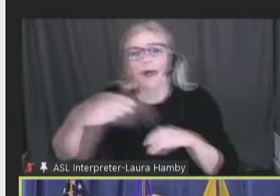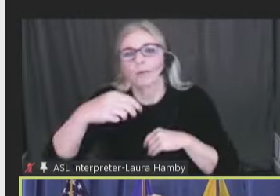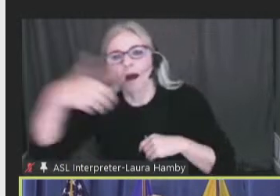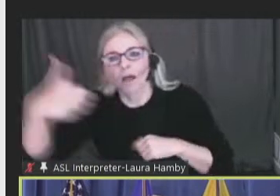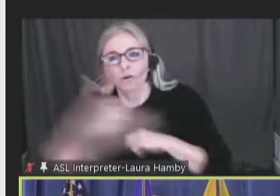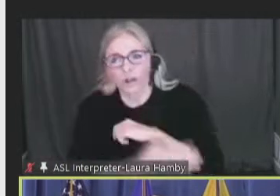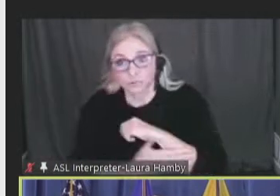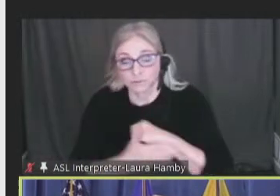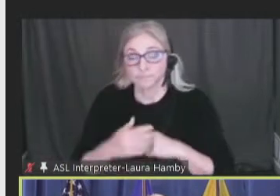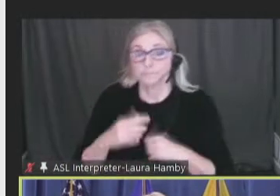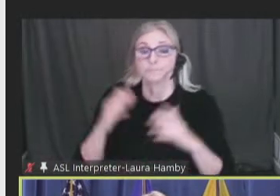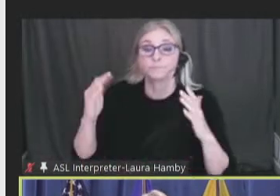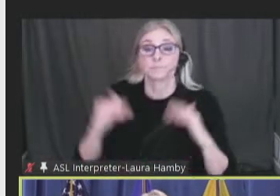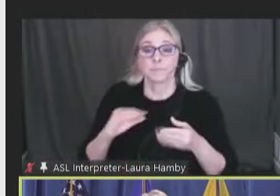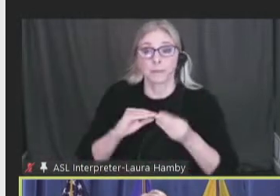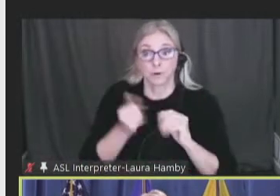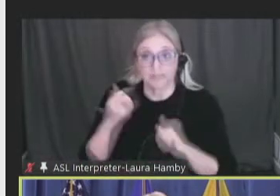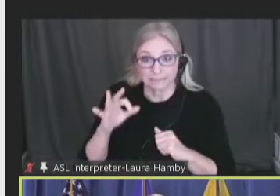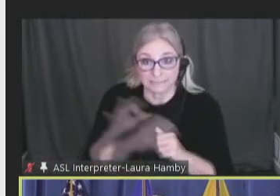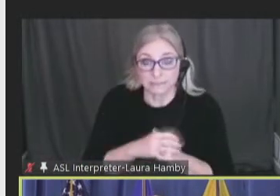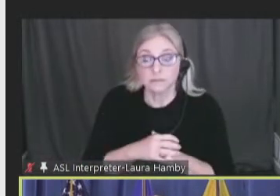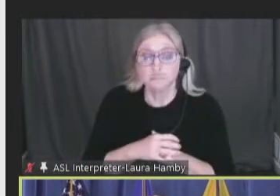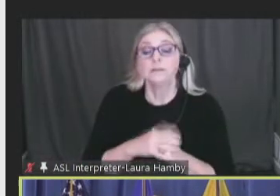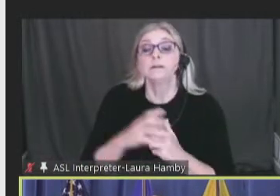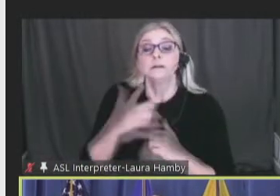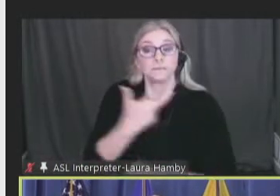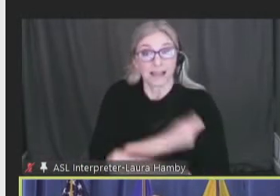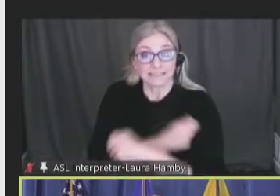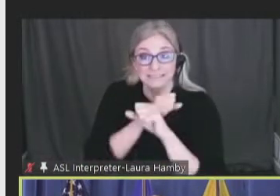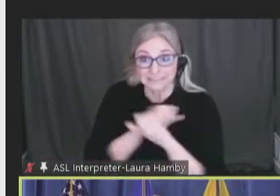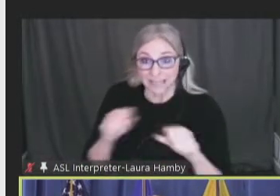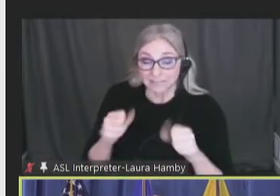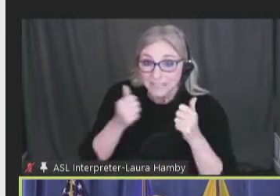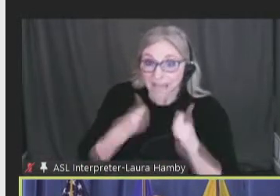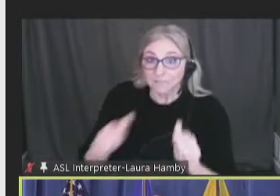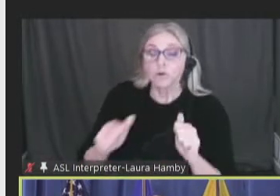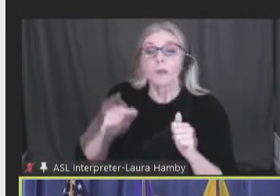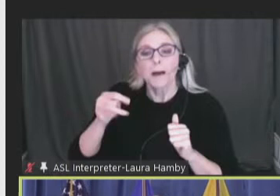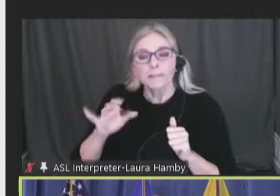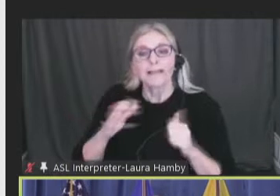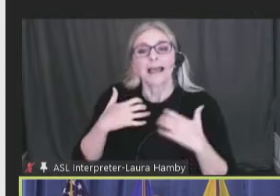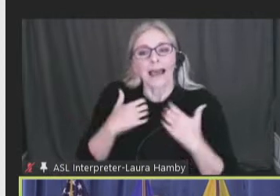Nineteen, vaccine safety efforts and public health leaders in the United States should